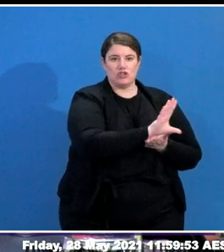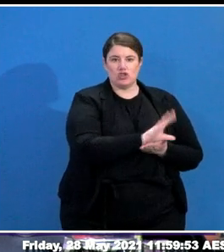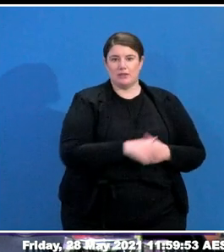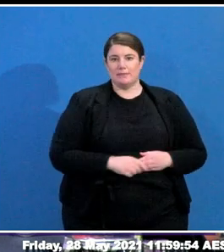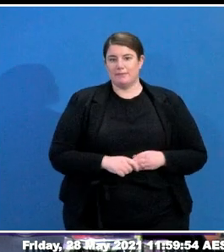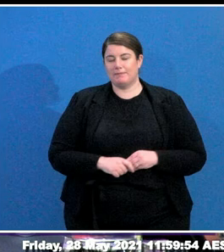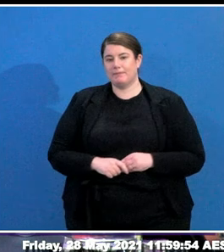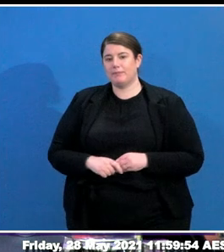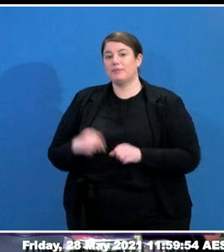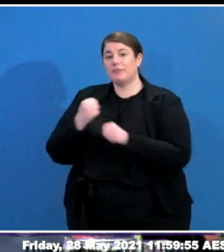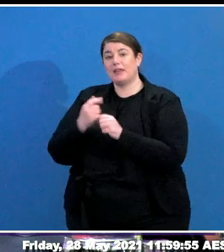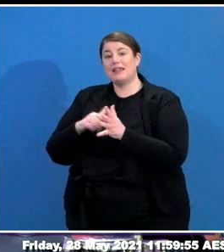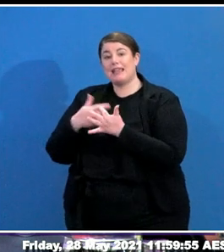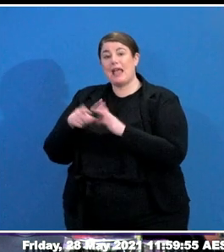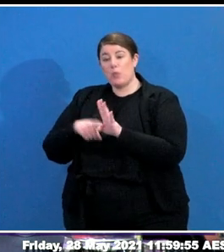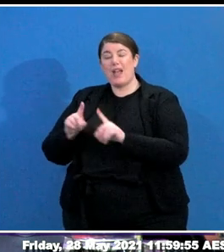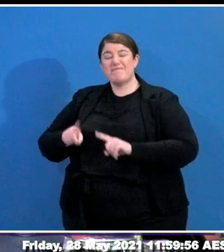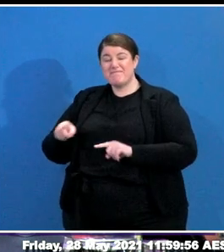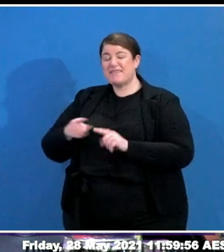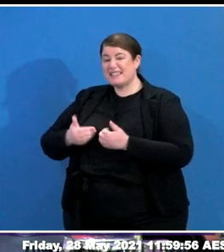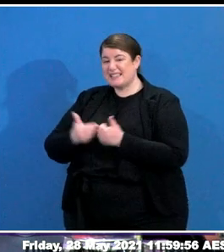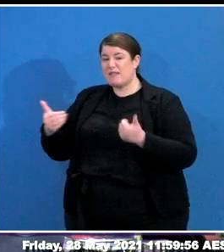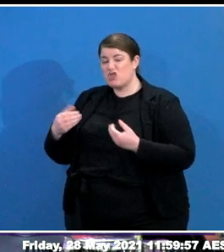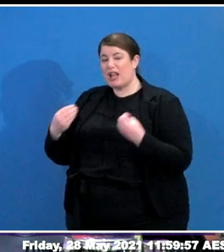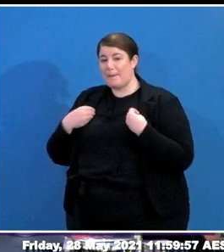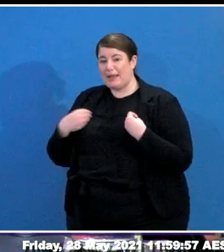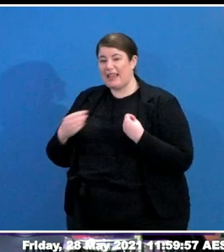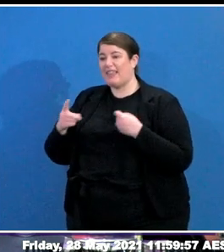Gateway is a separate company and so it has a separate board